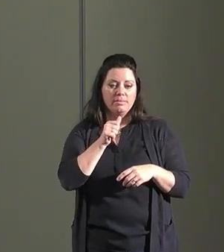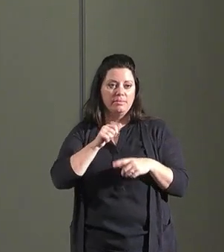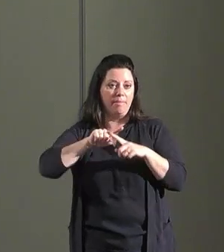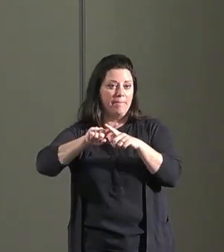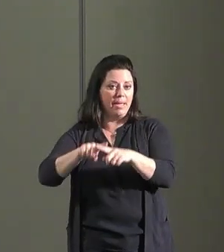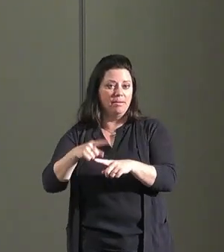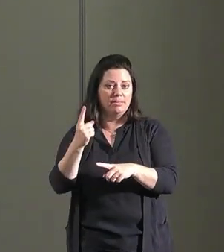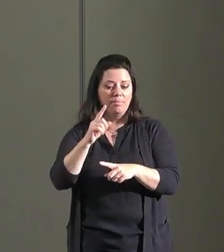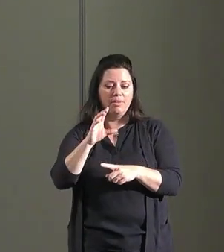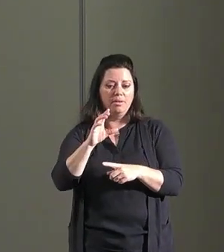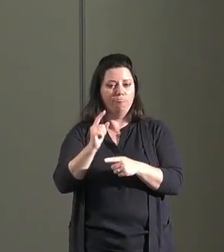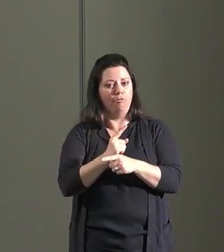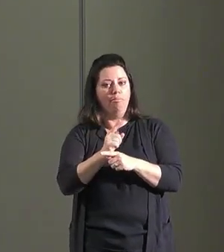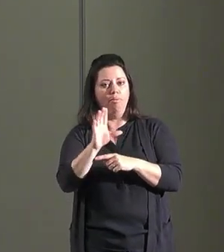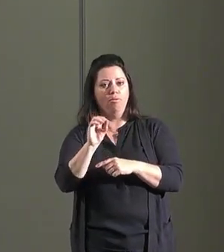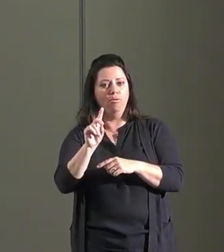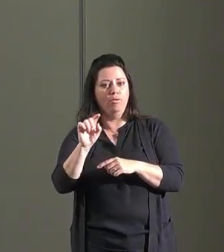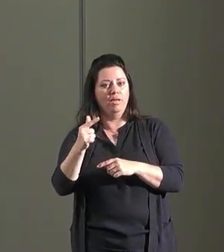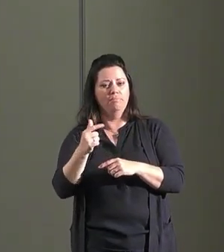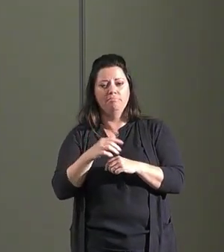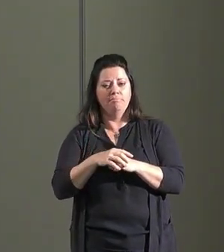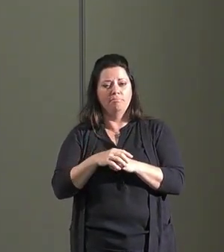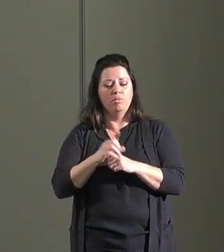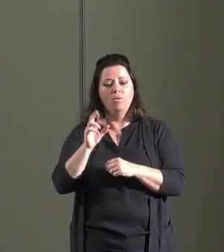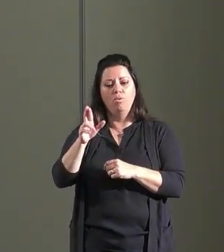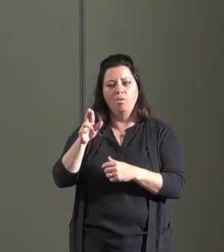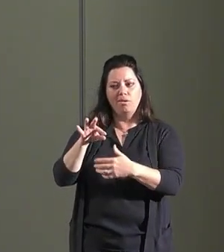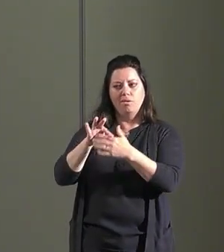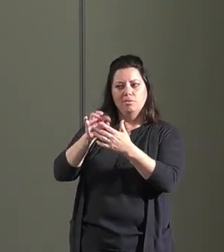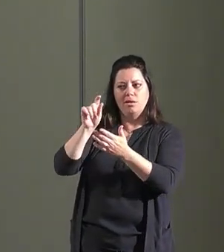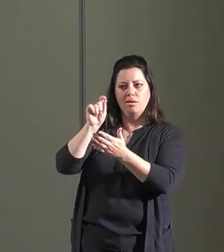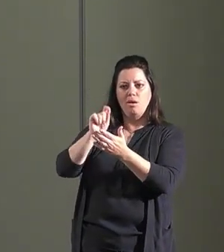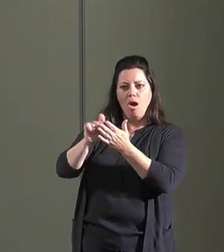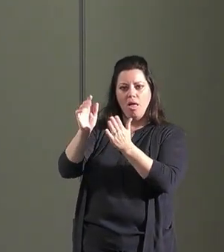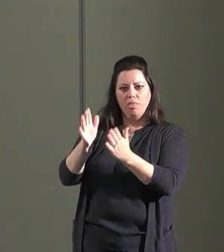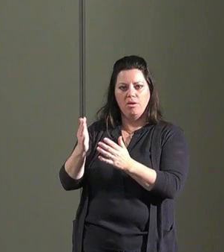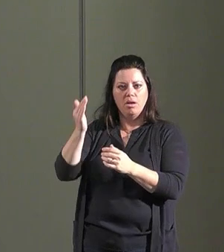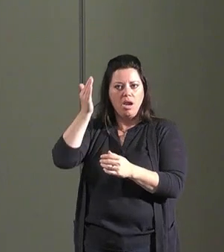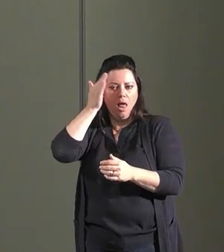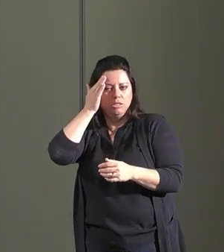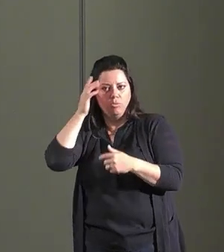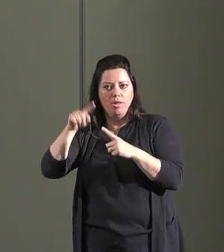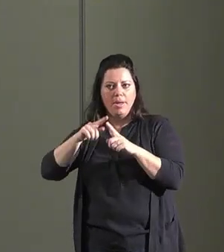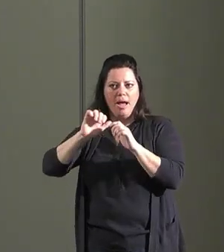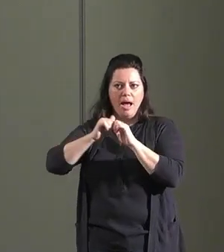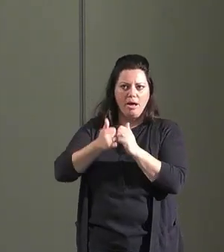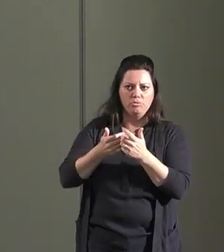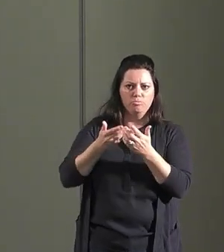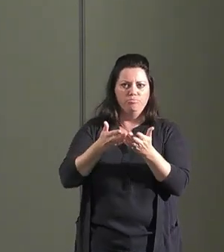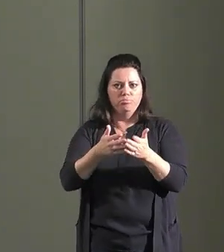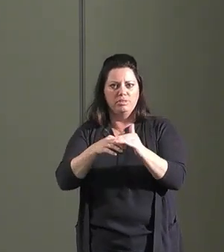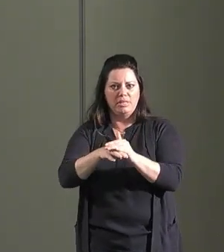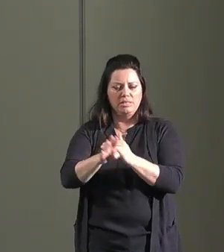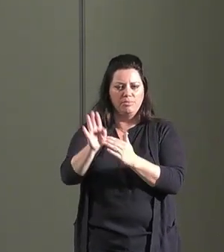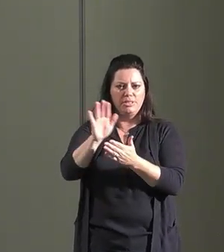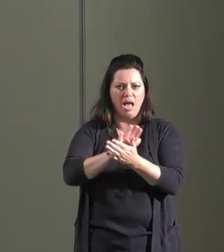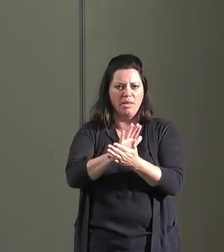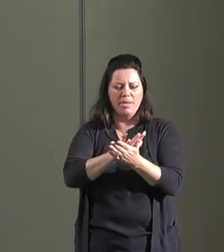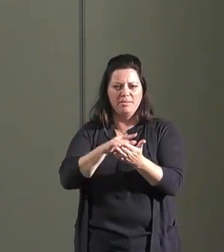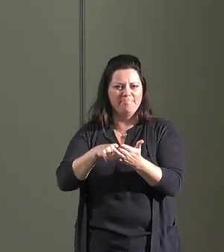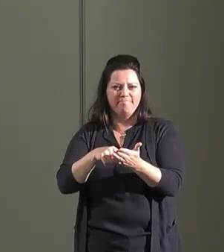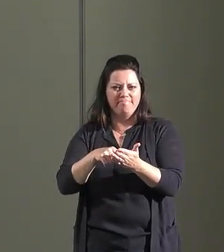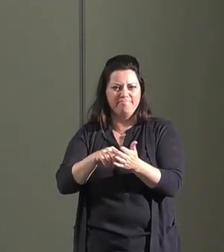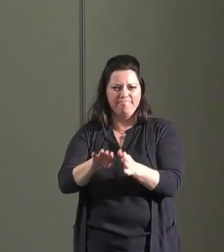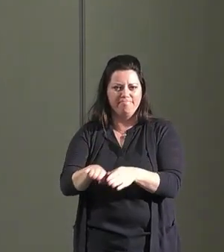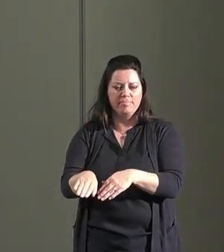coded properly or the content author knowledgeable to produce an accessible document. The user act